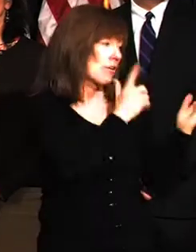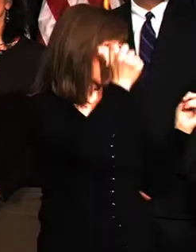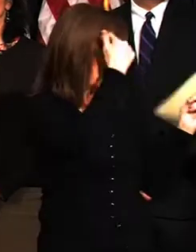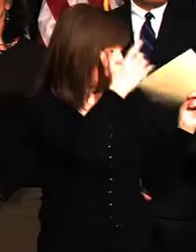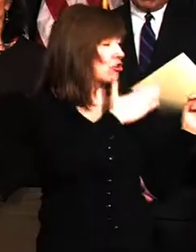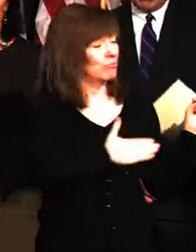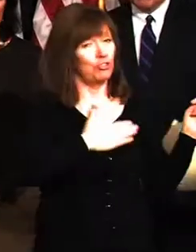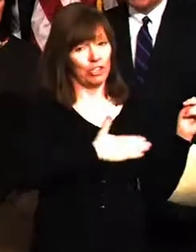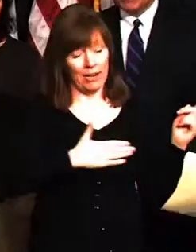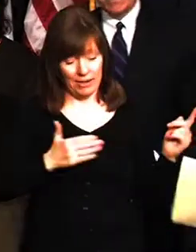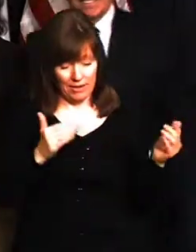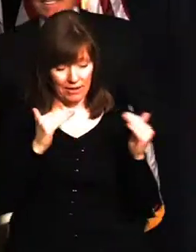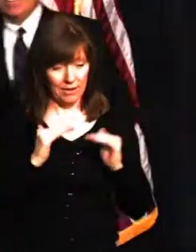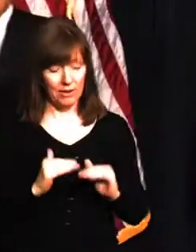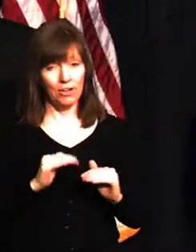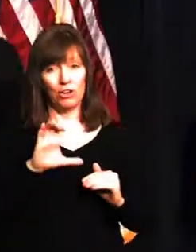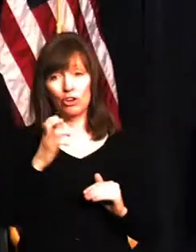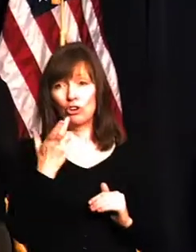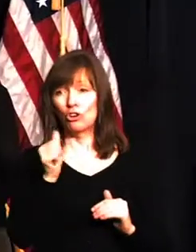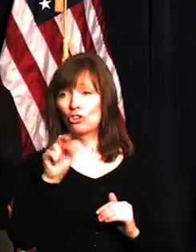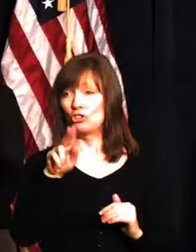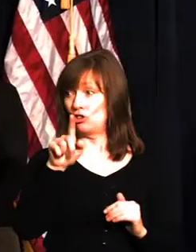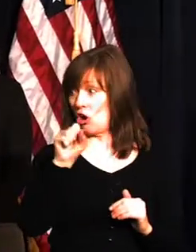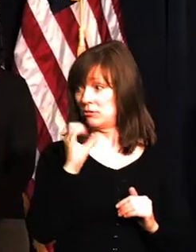Charles do you want to offer something from the metro west area?